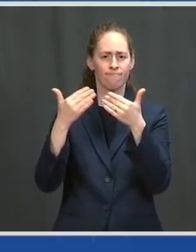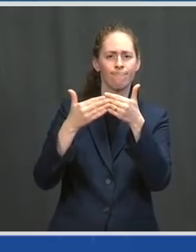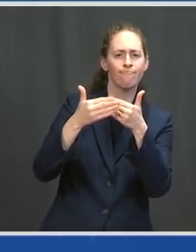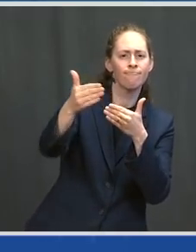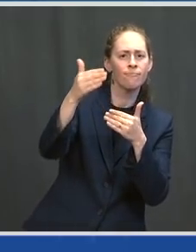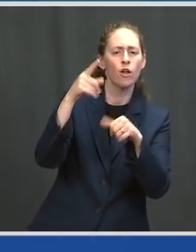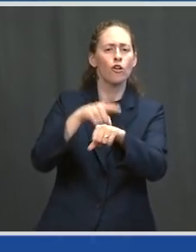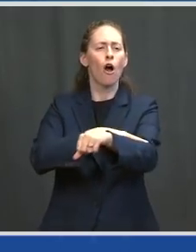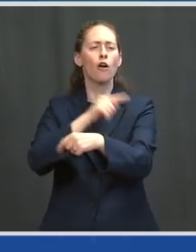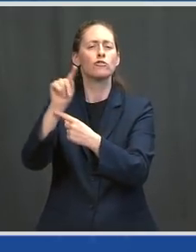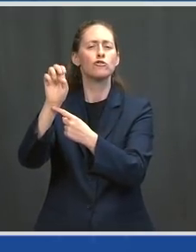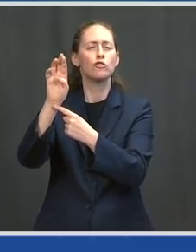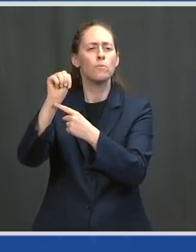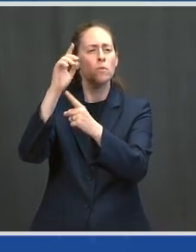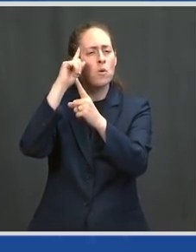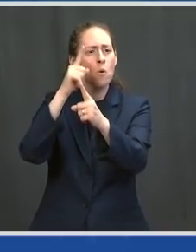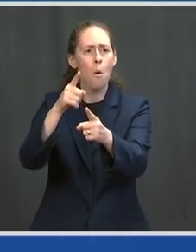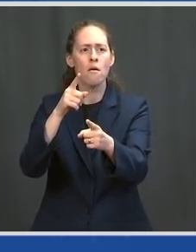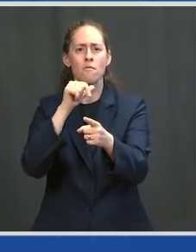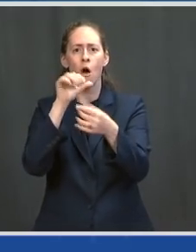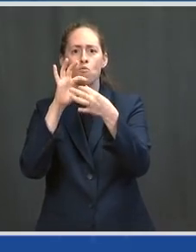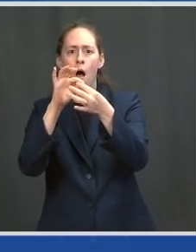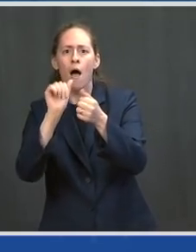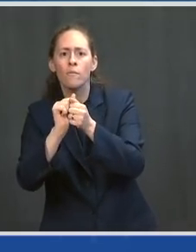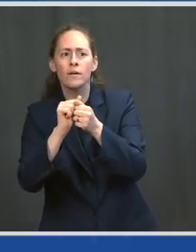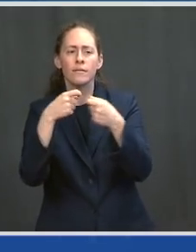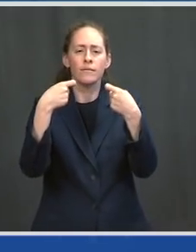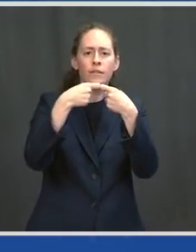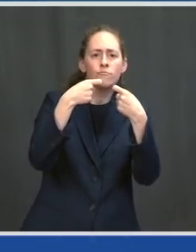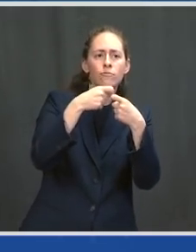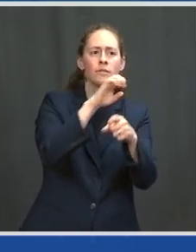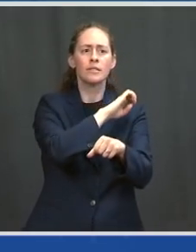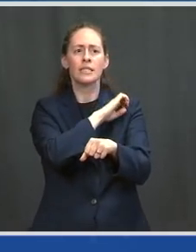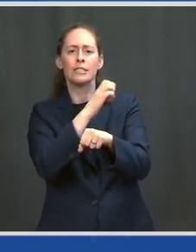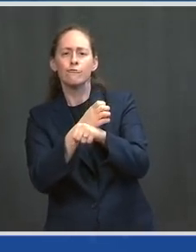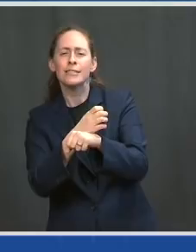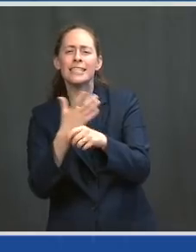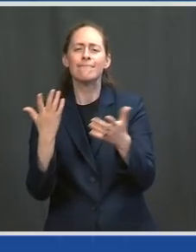I know that's not a direct response to your question, but it does impact on it, I think, down the road.